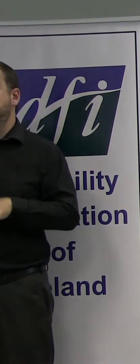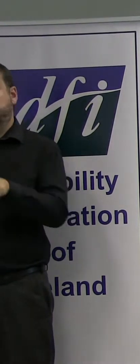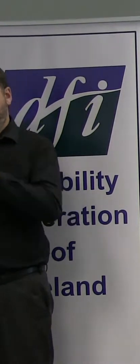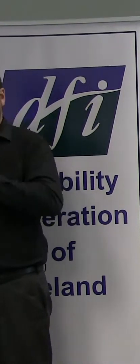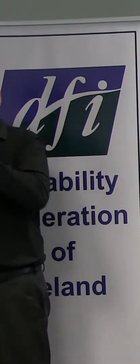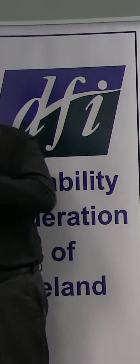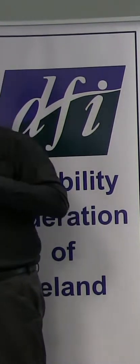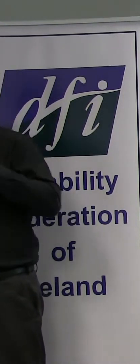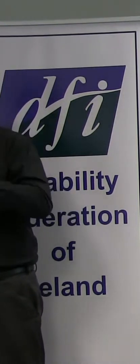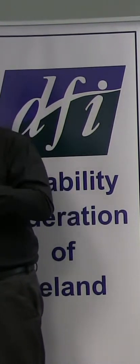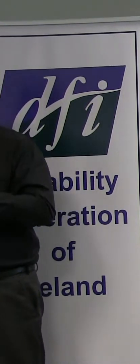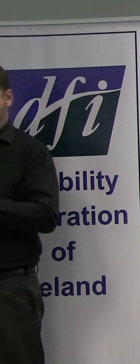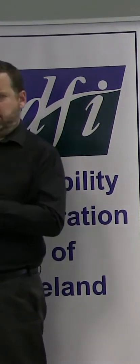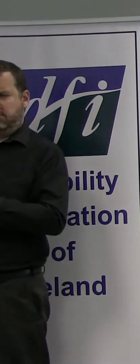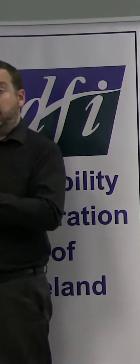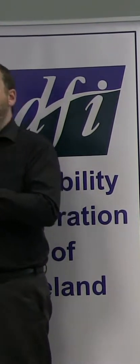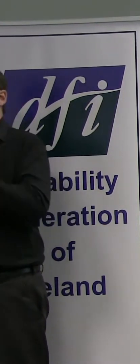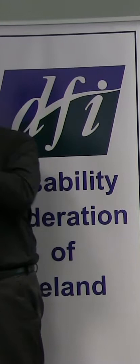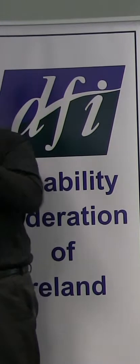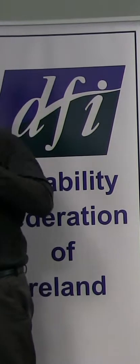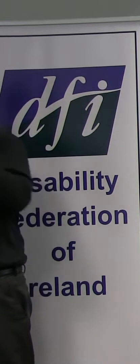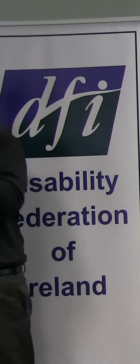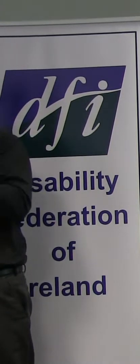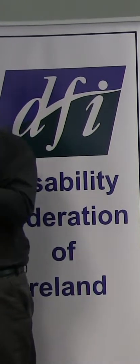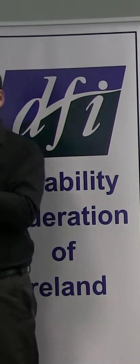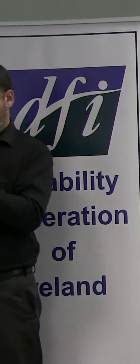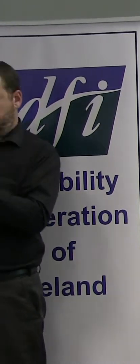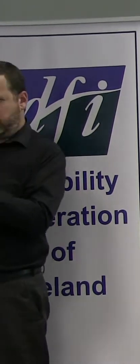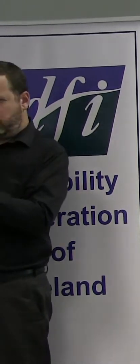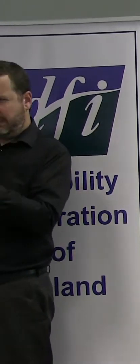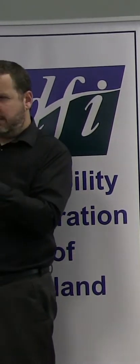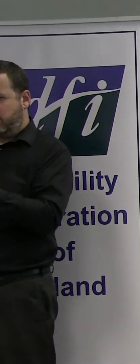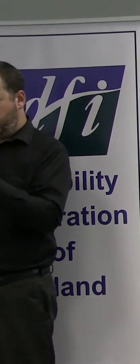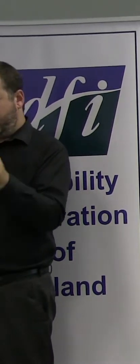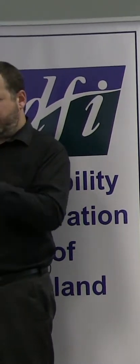charge again it's not looking after young and well so a proportionate